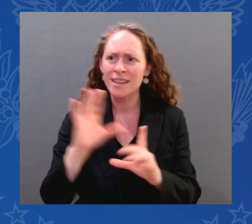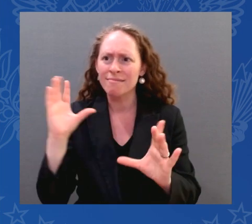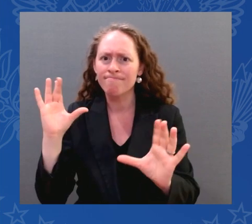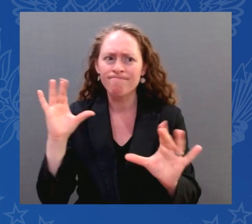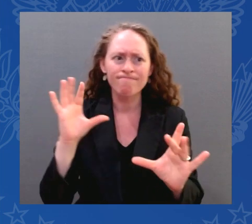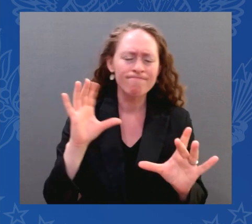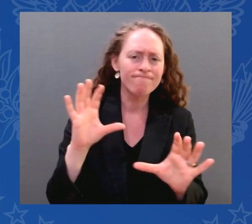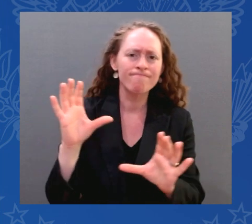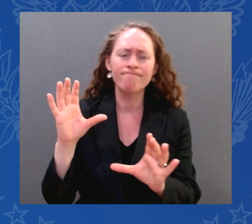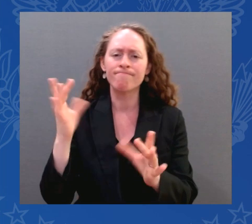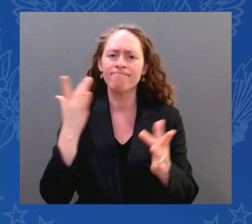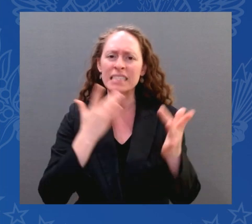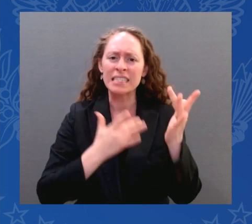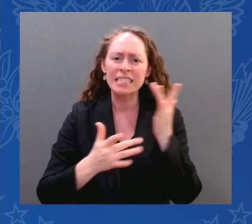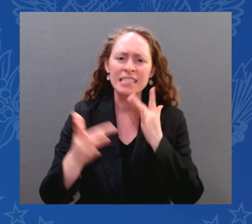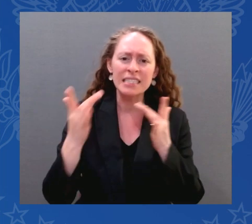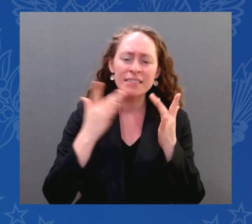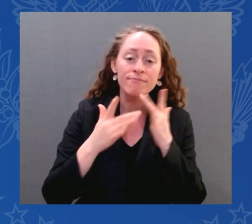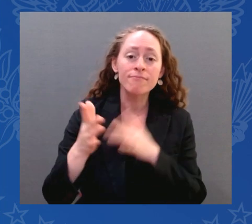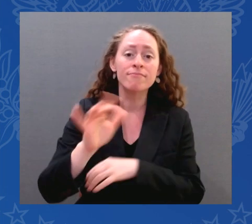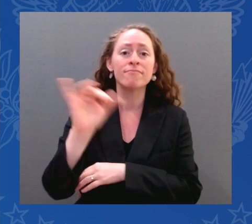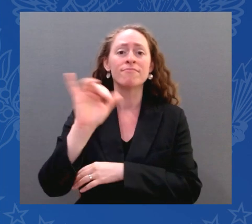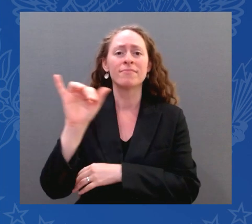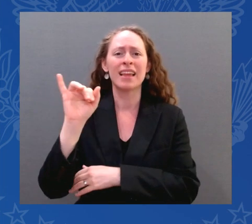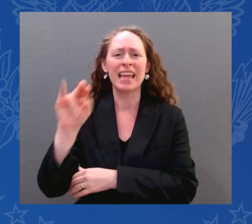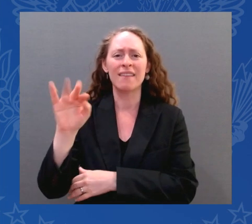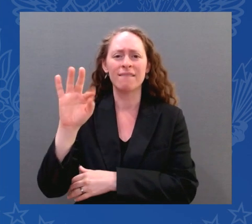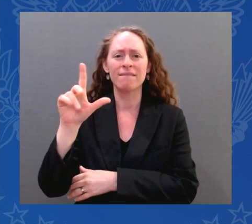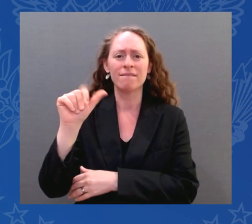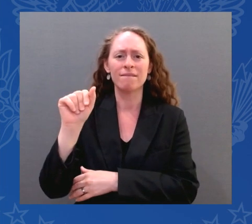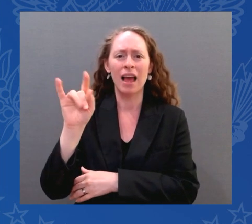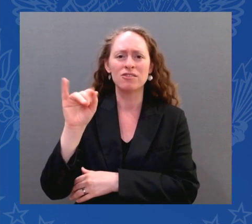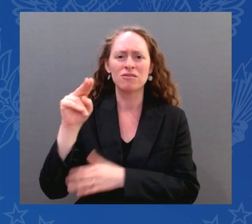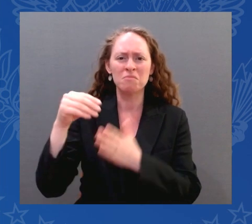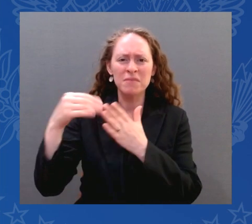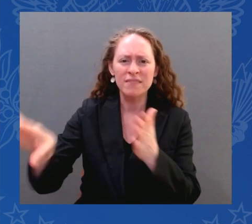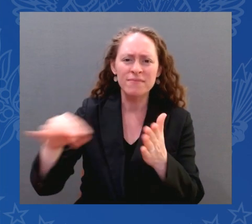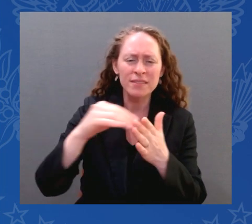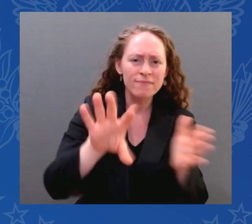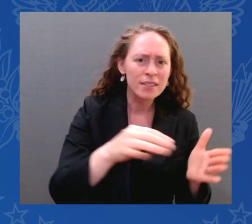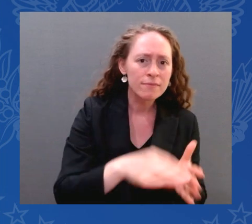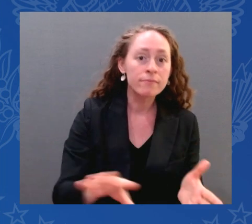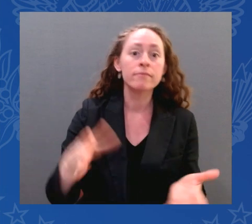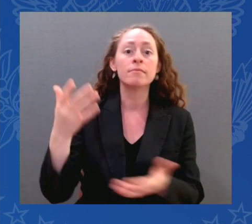That's why I am so glad to be here today to talk about the passage of this bipartisan bill.